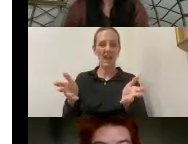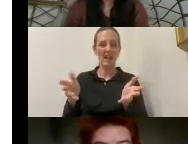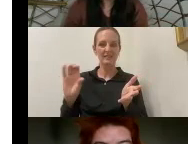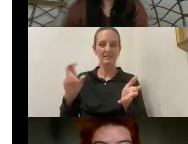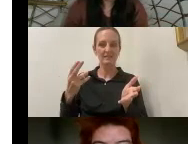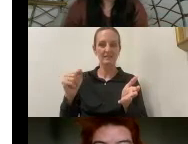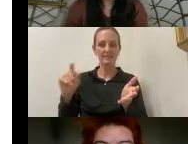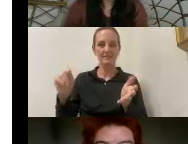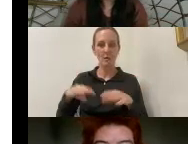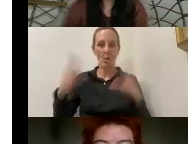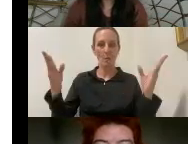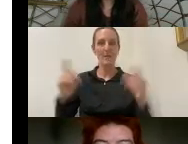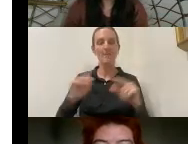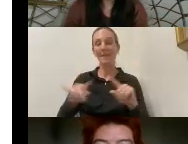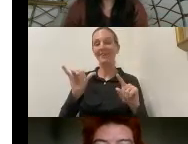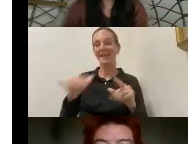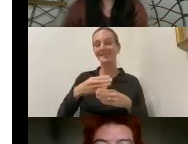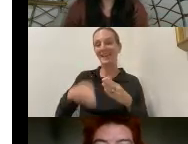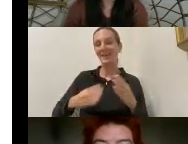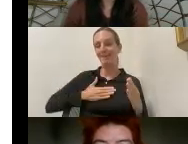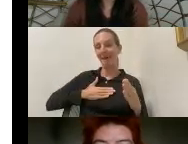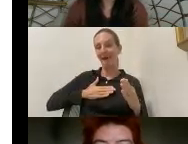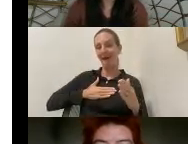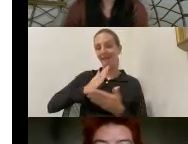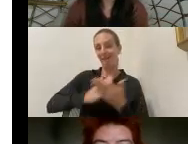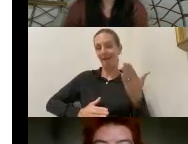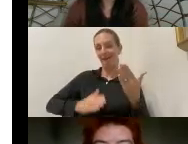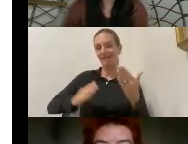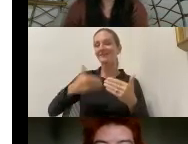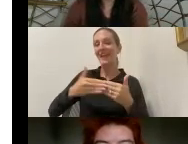is the end of mine. So next slide please.